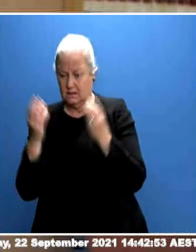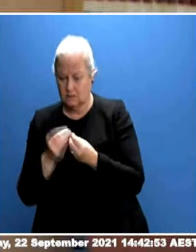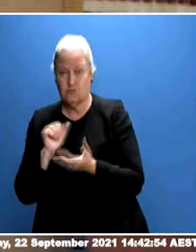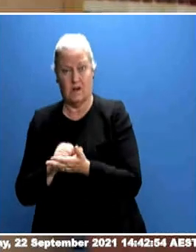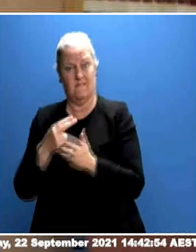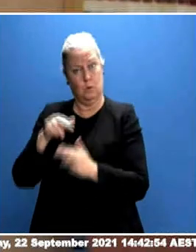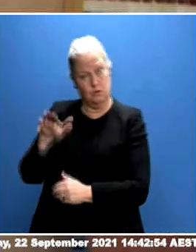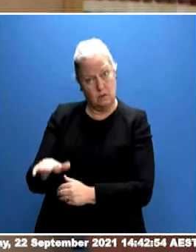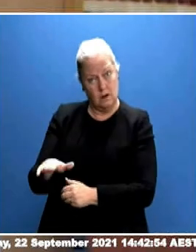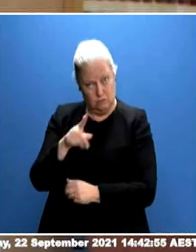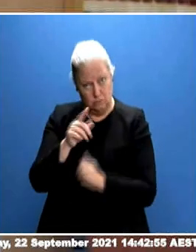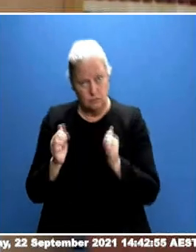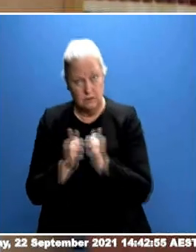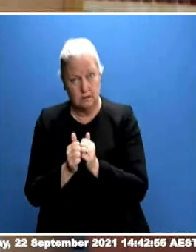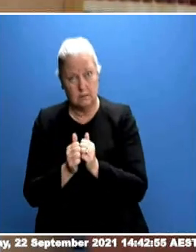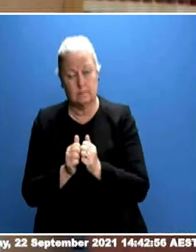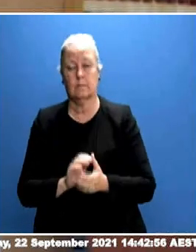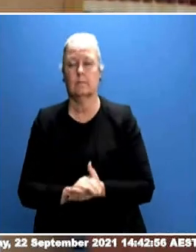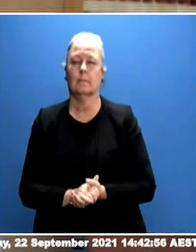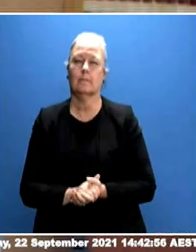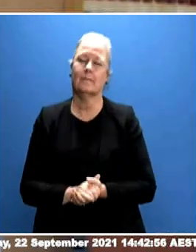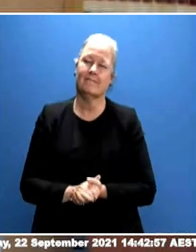I tend to see it as a much more individualised process, that some